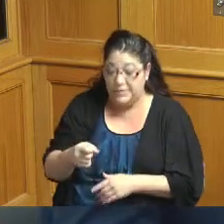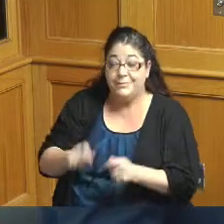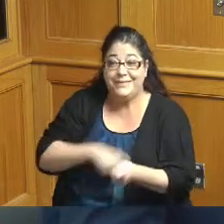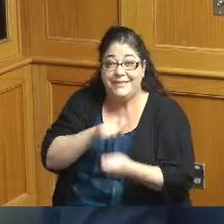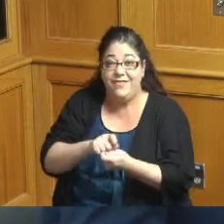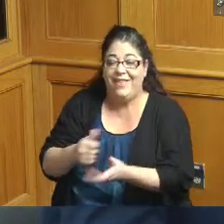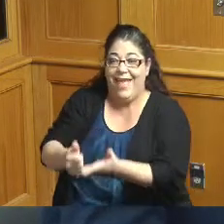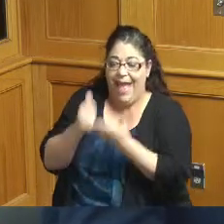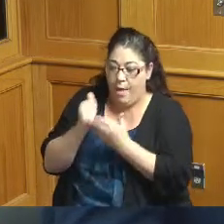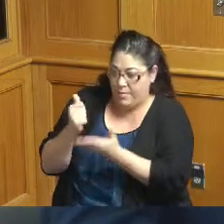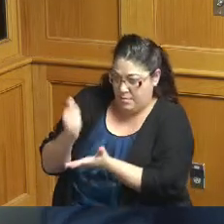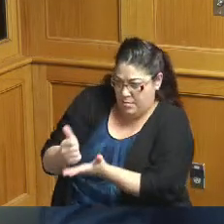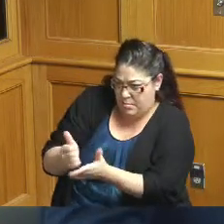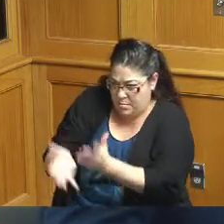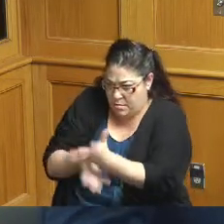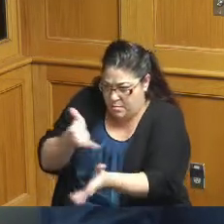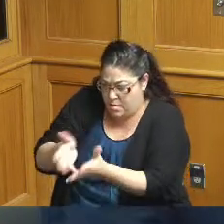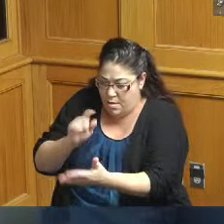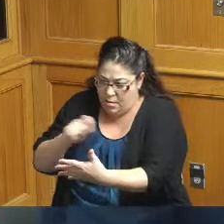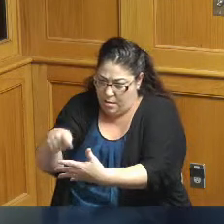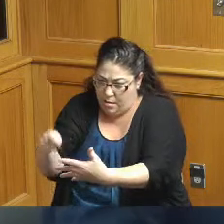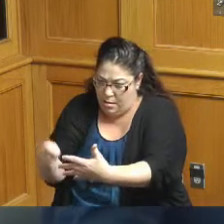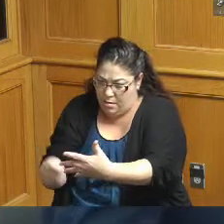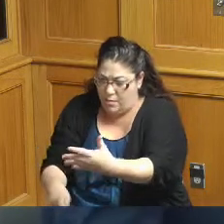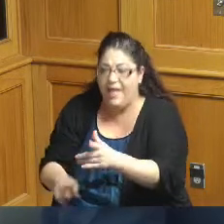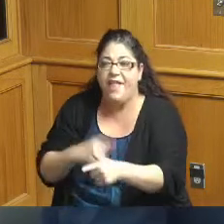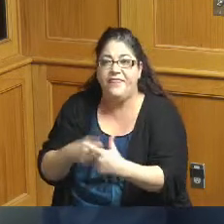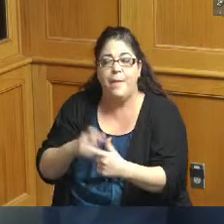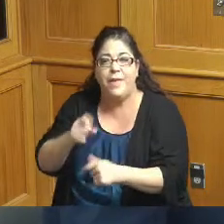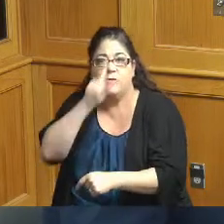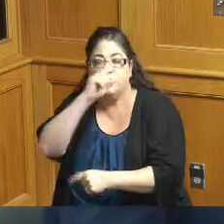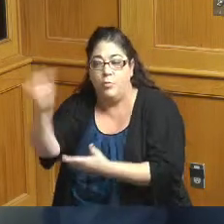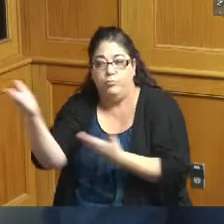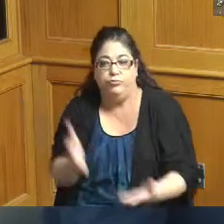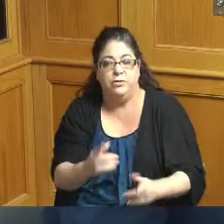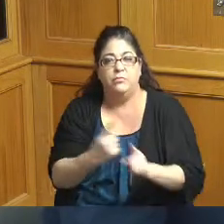the accuracy of our orders but also expedite the resolution of these matters for the families that